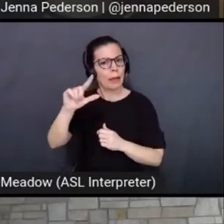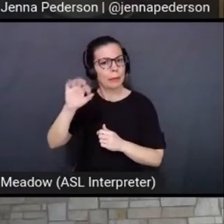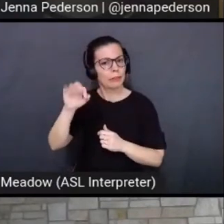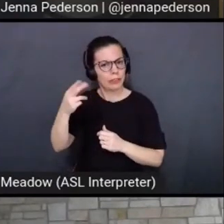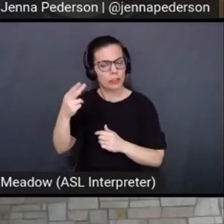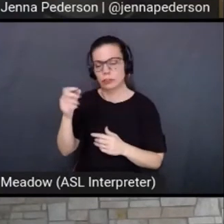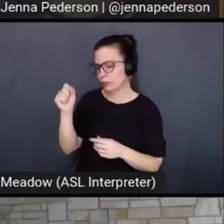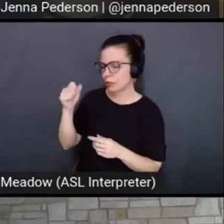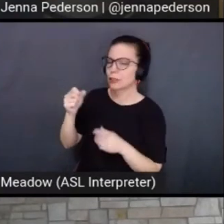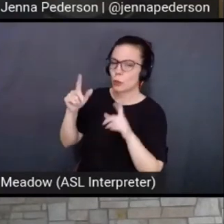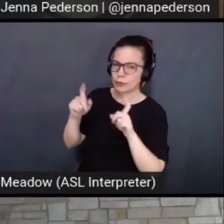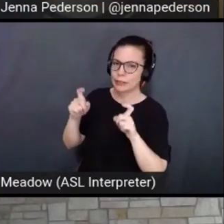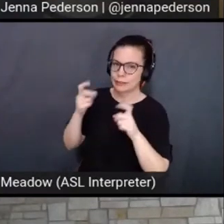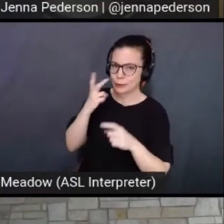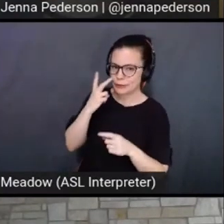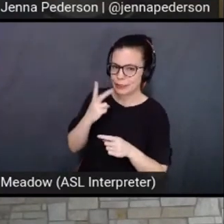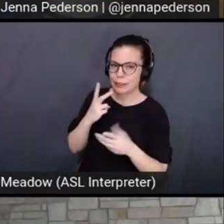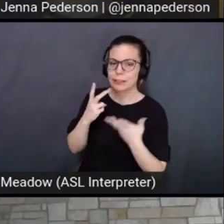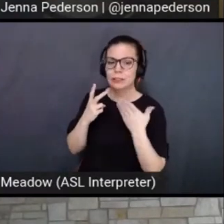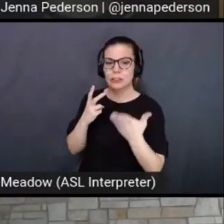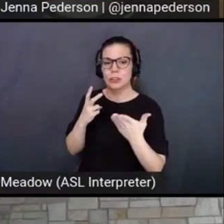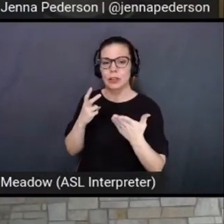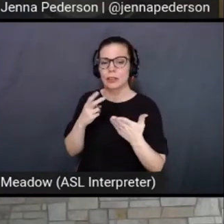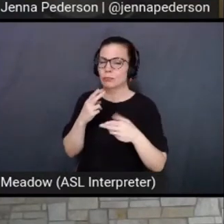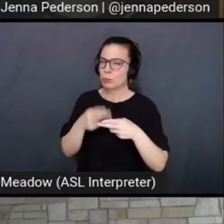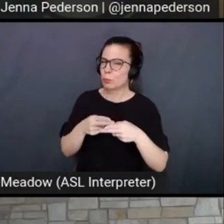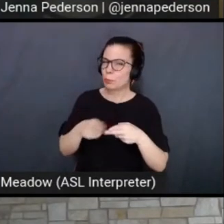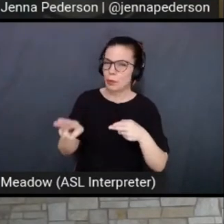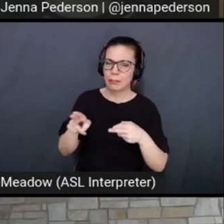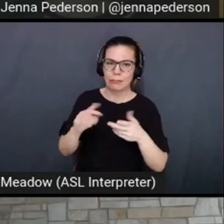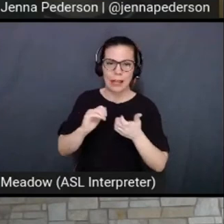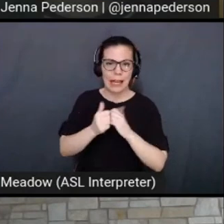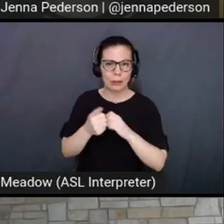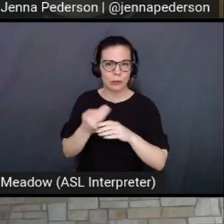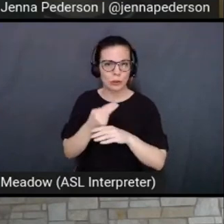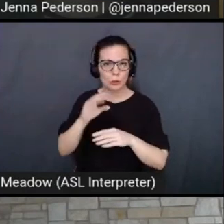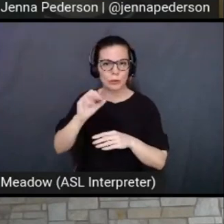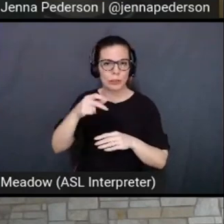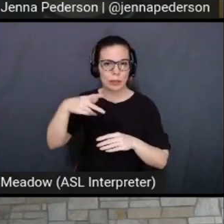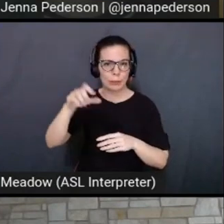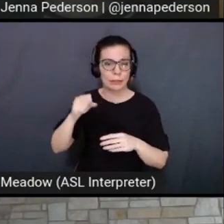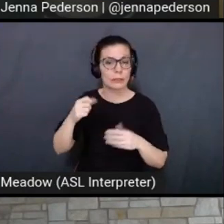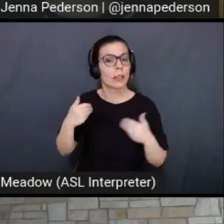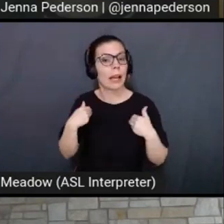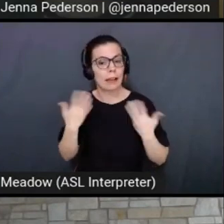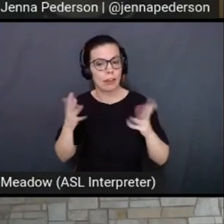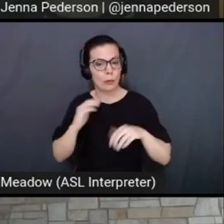So here, I'm just going to put super briefly how to use the compass tool. Now I have a compass tool already set up, it's very simple.